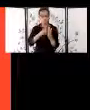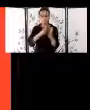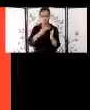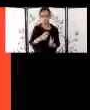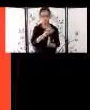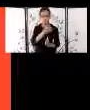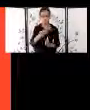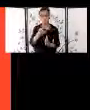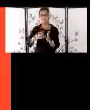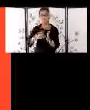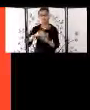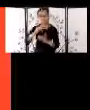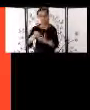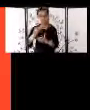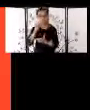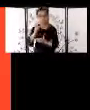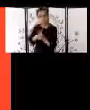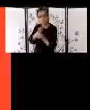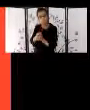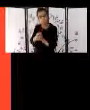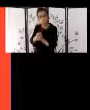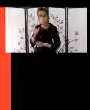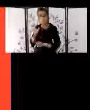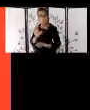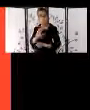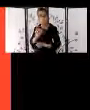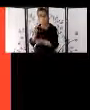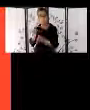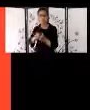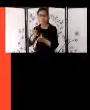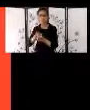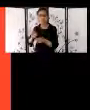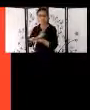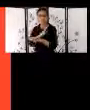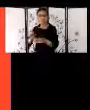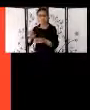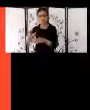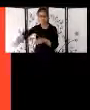vitality of Calgary’s arts sector. In this program, a project is something with